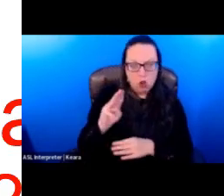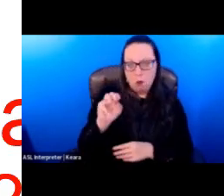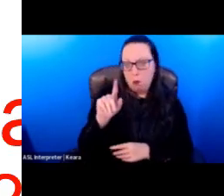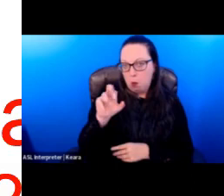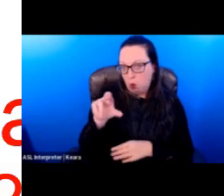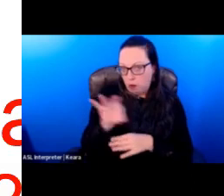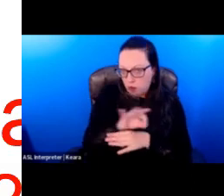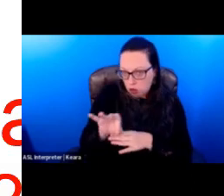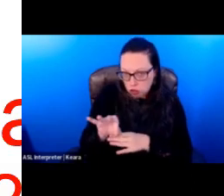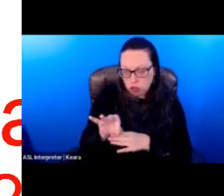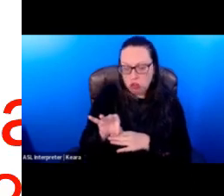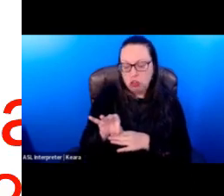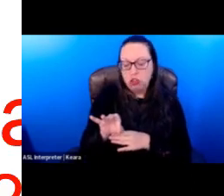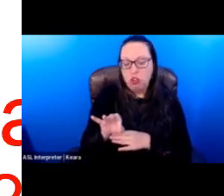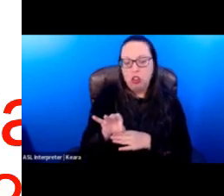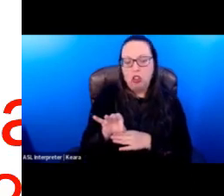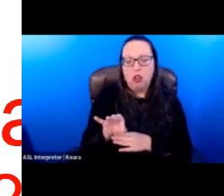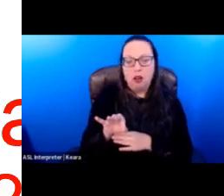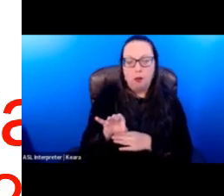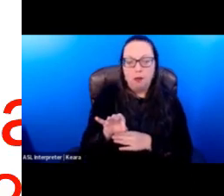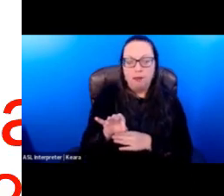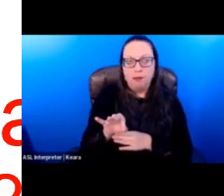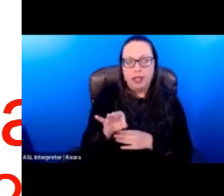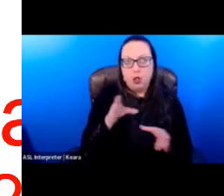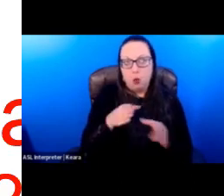such a way that you have unique